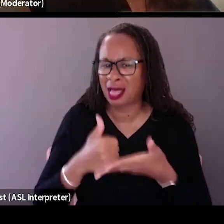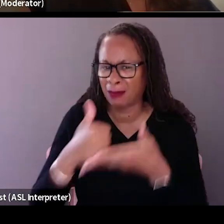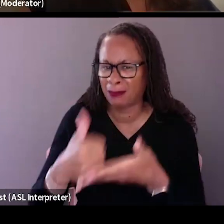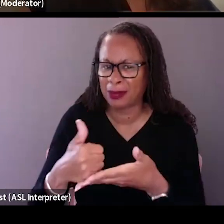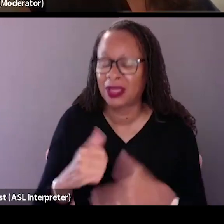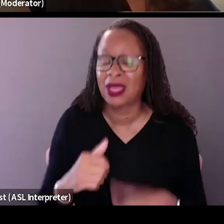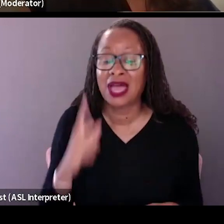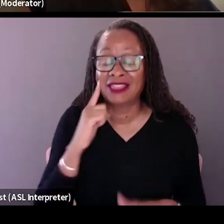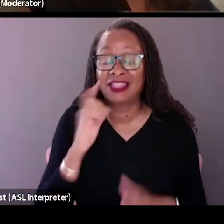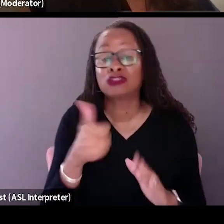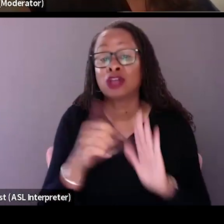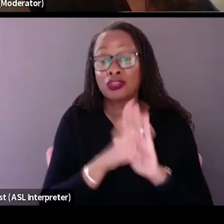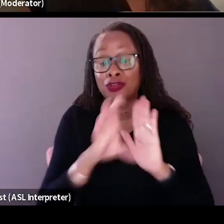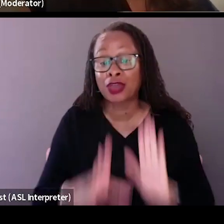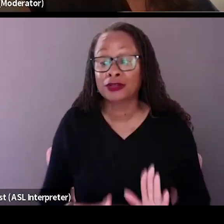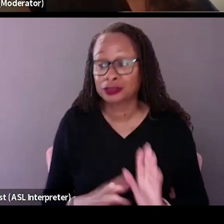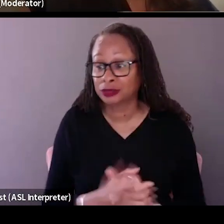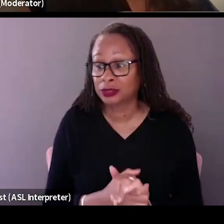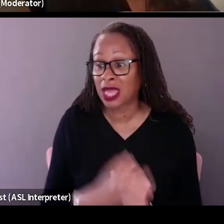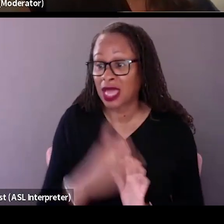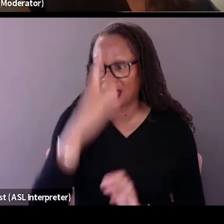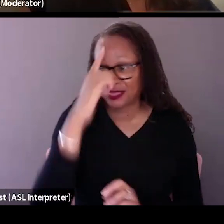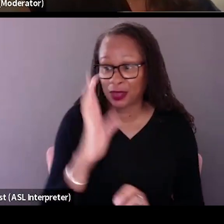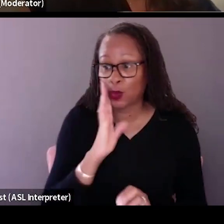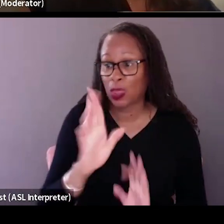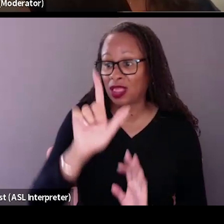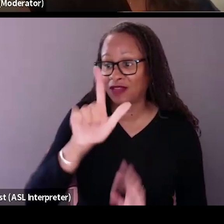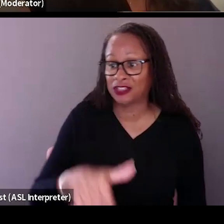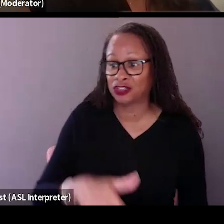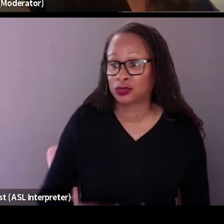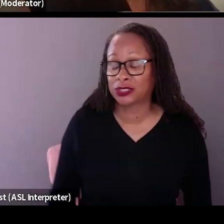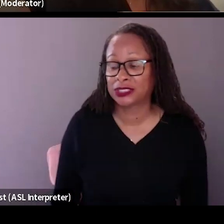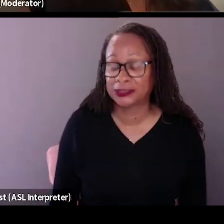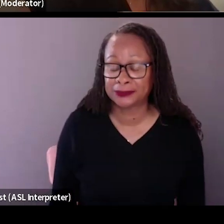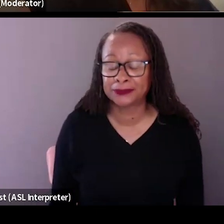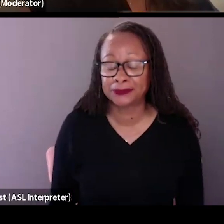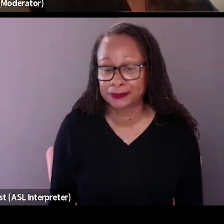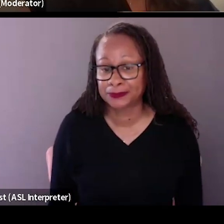that I think will eventually will find their way